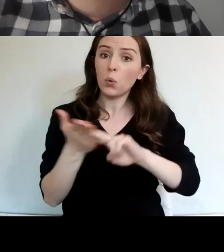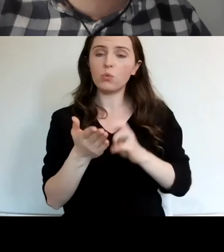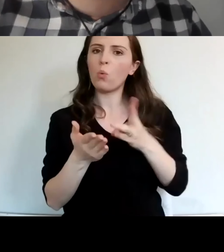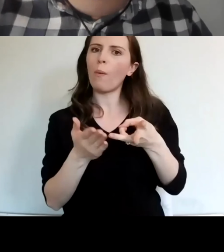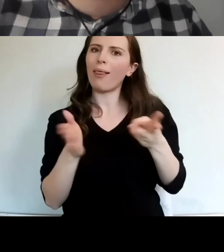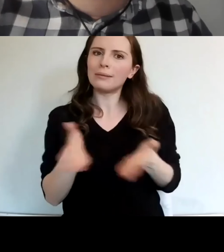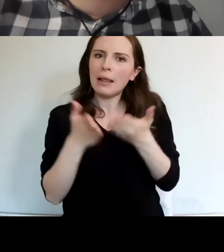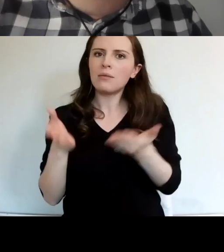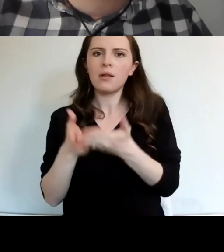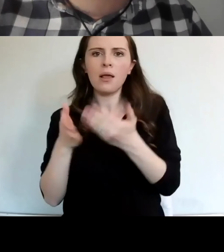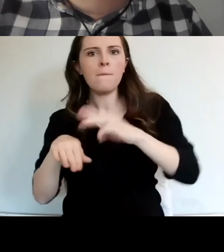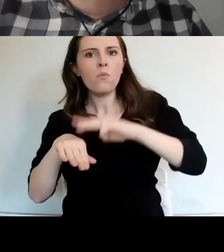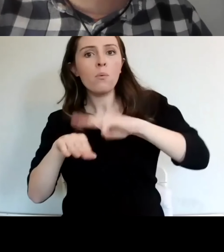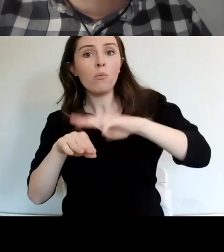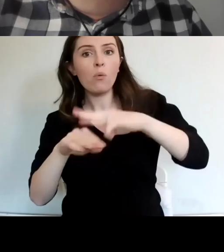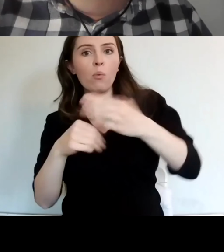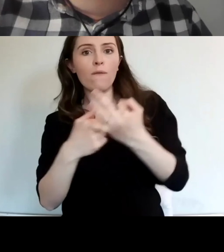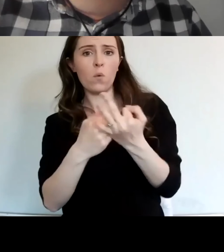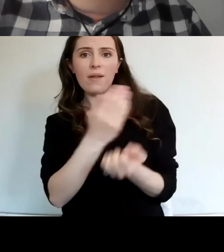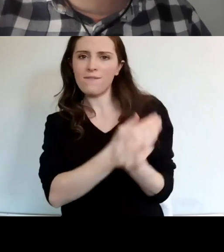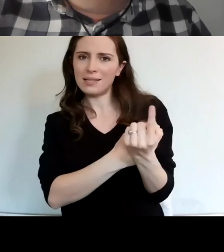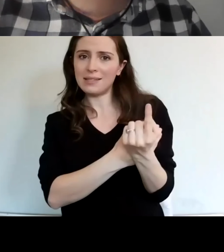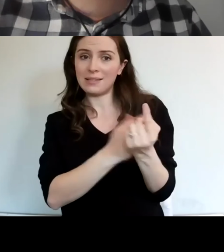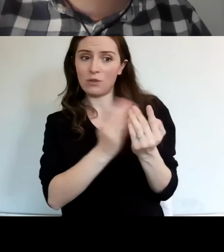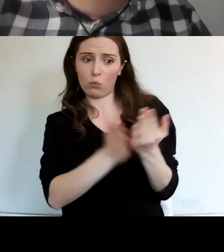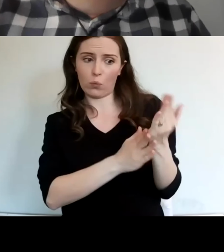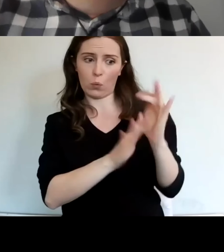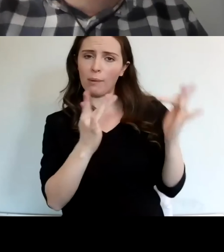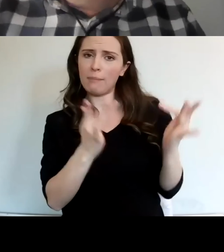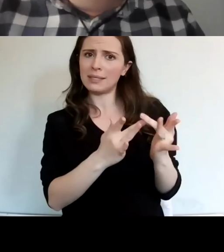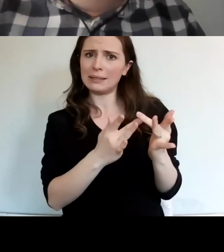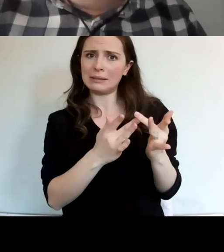through your web platforms. So...